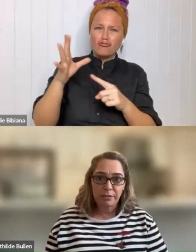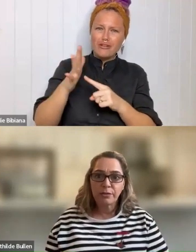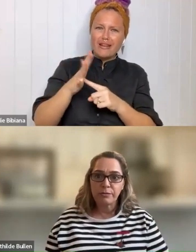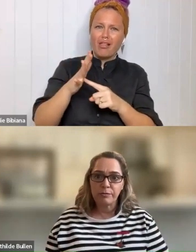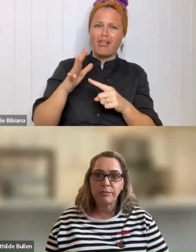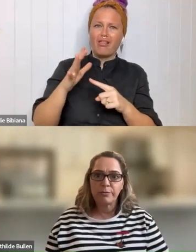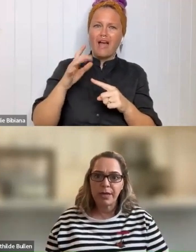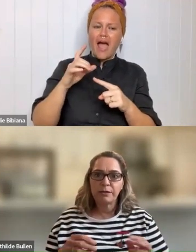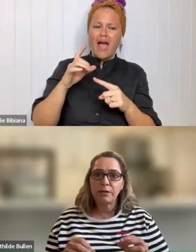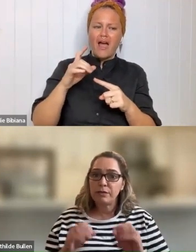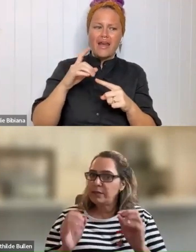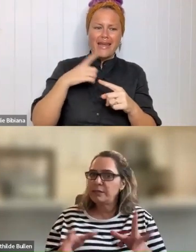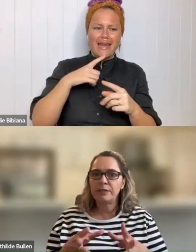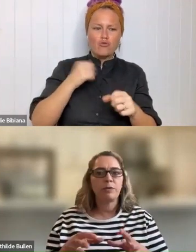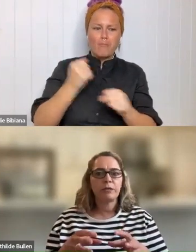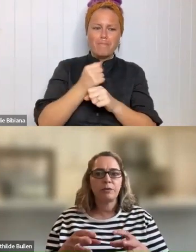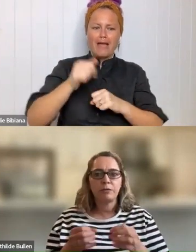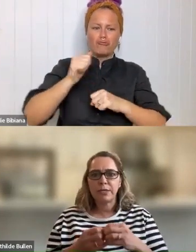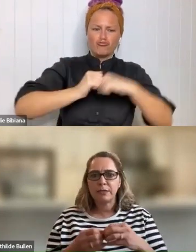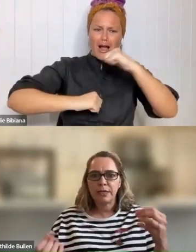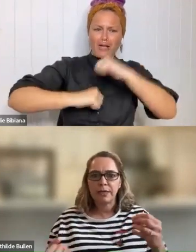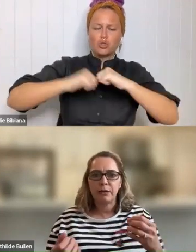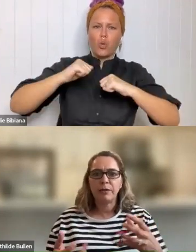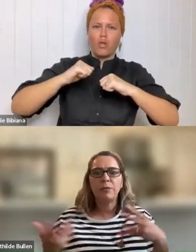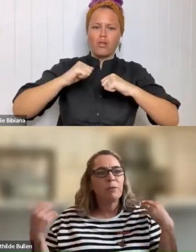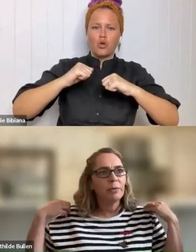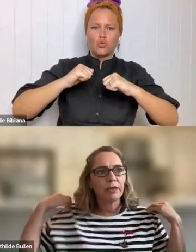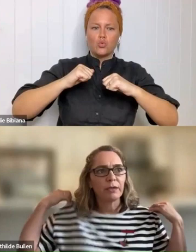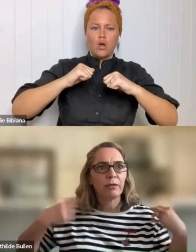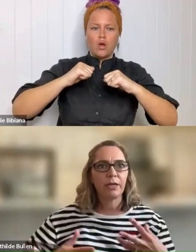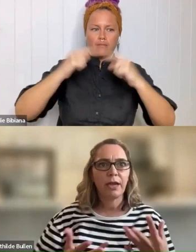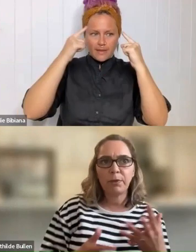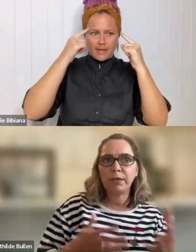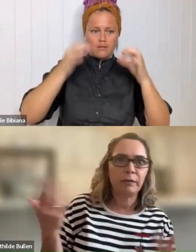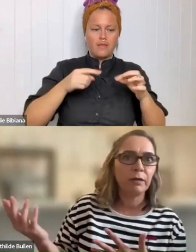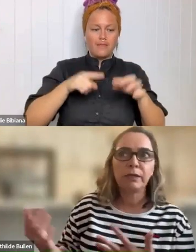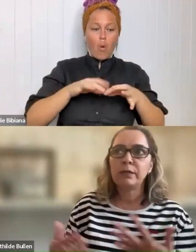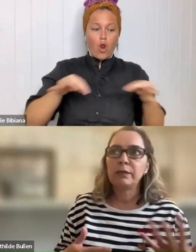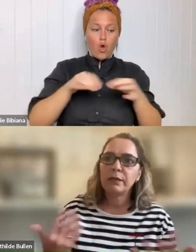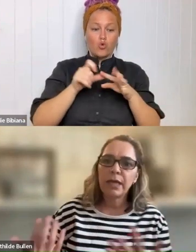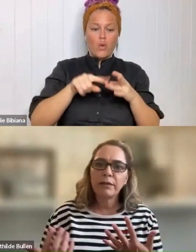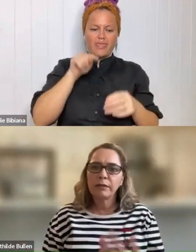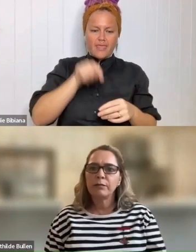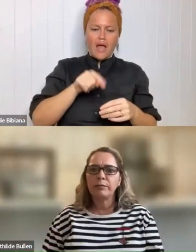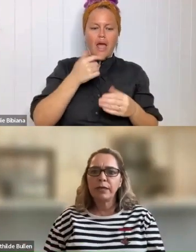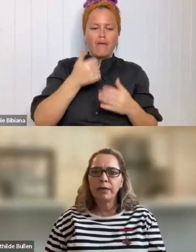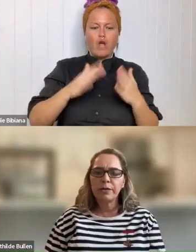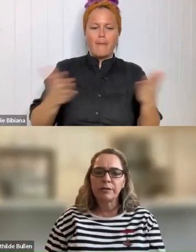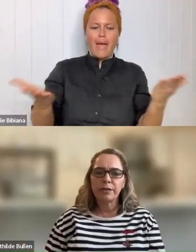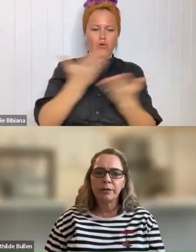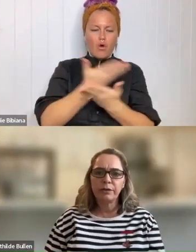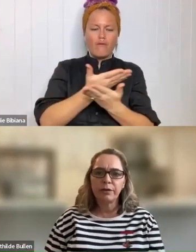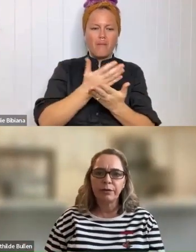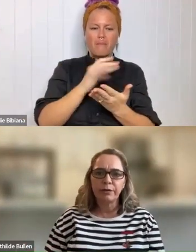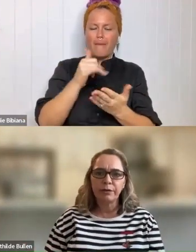it structural to make it so this is what this old does to handle? I mean, maybe it can only happen in other areas? I don't know.